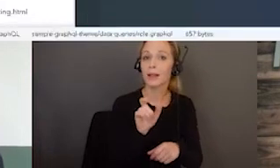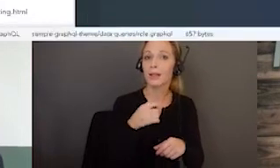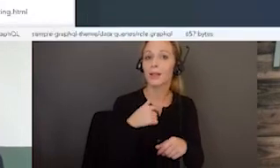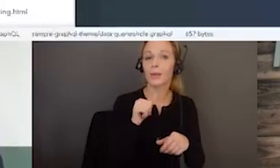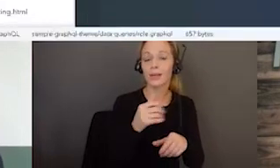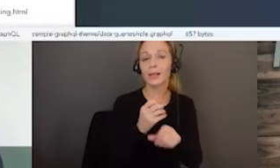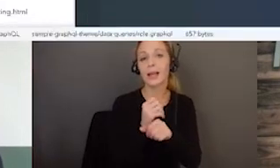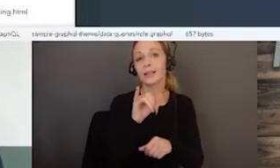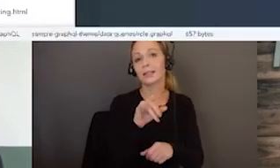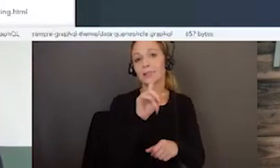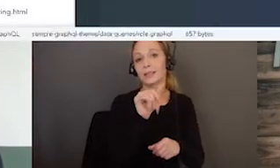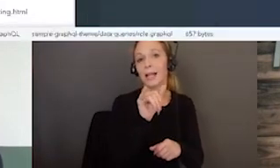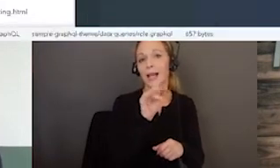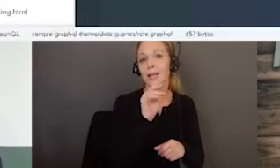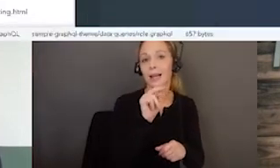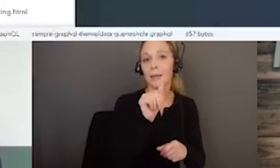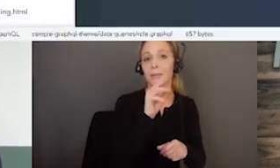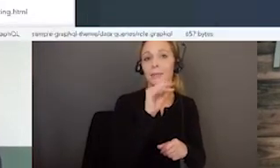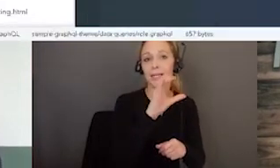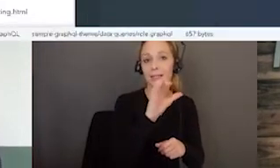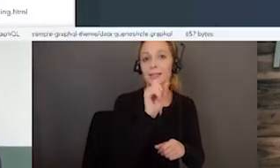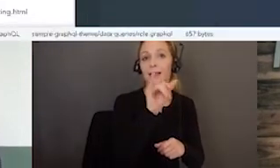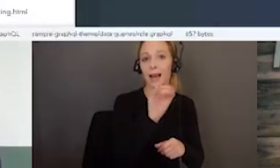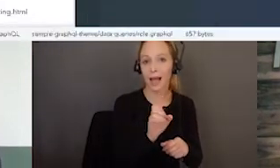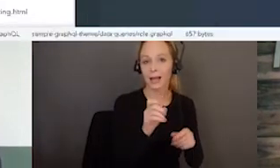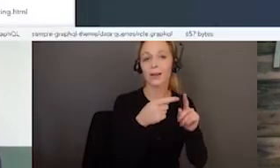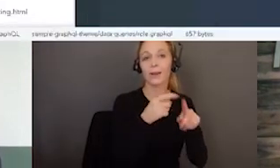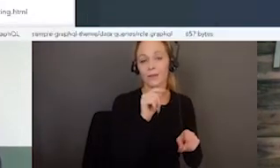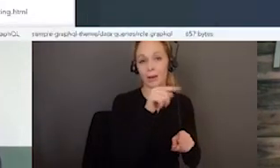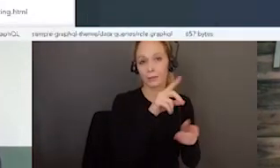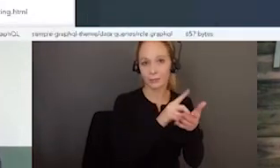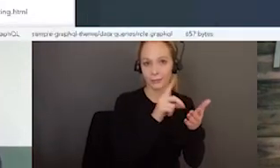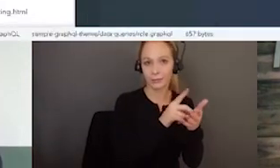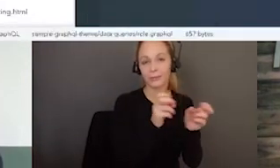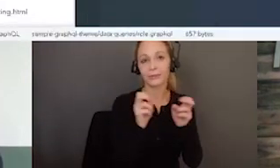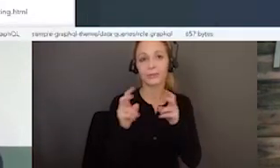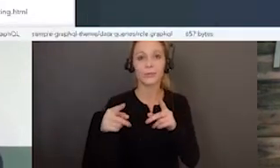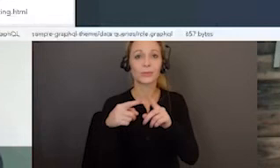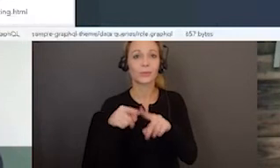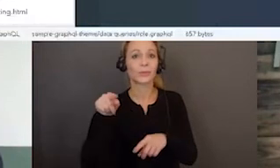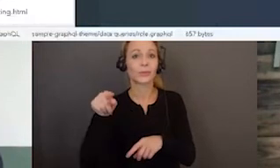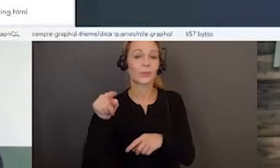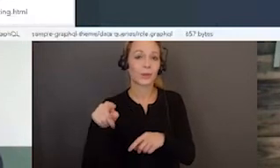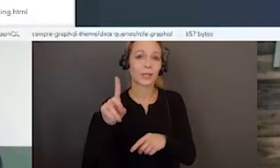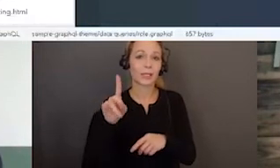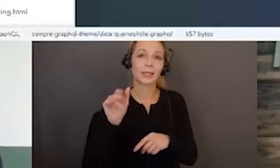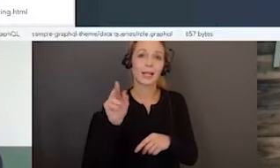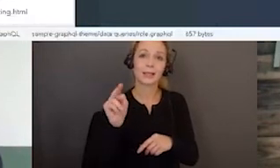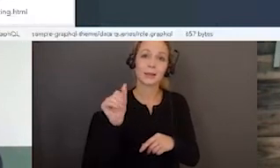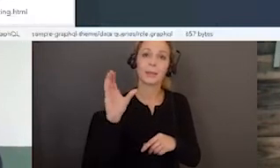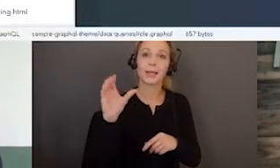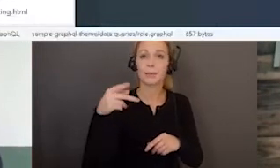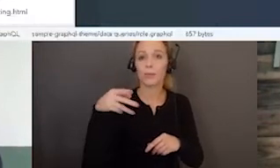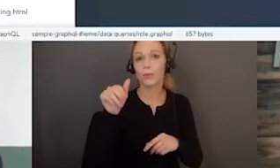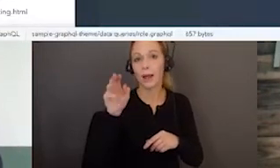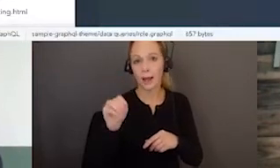SLIDE FROM THE DICTIONARY, BINDING IT TO THIS ROLE IDENTIFIER VARIABLE, AND WE USE THAT TO RETRIEVE A SINGLE INSTANCE OF A ROLE.